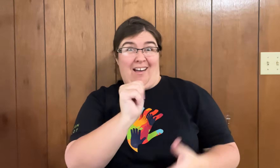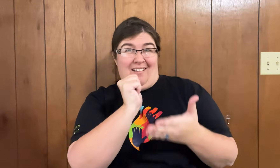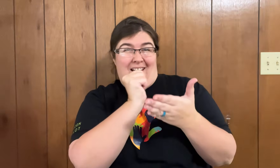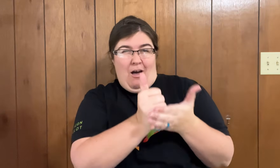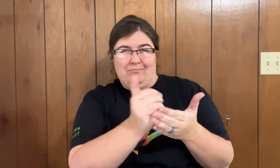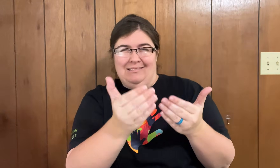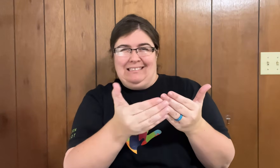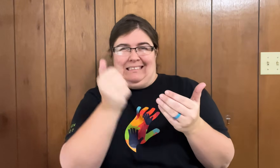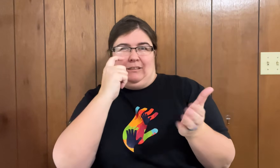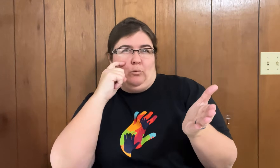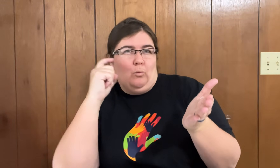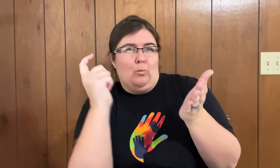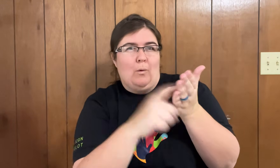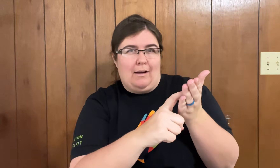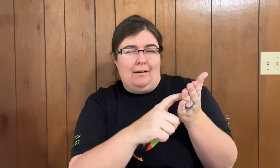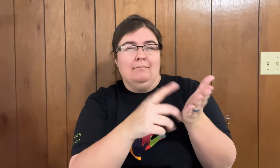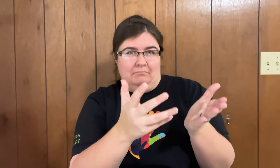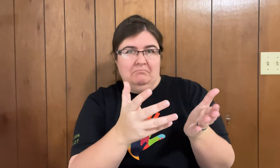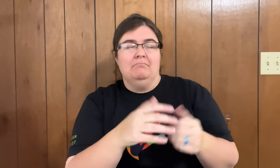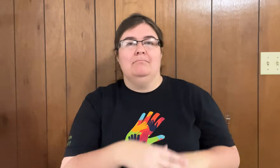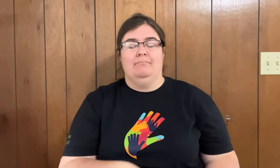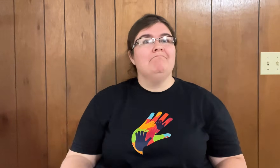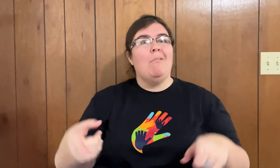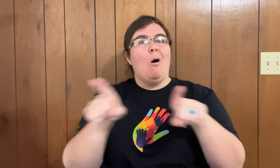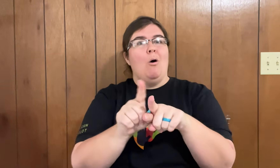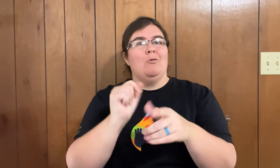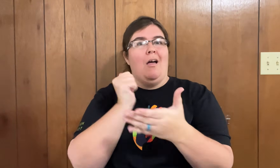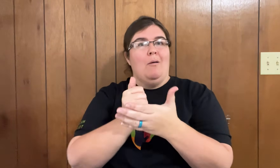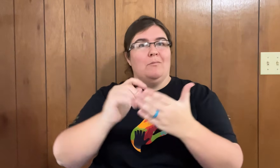standardization. It makes legal recognition possible.